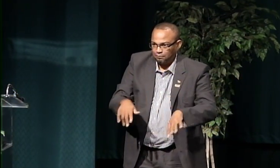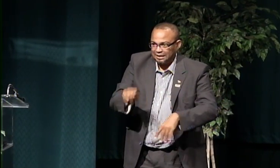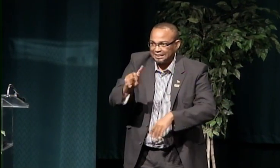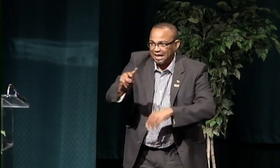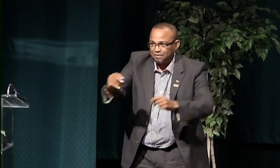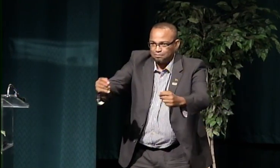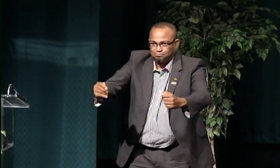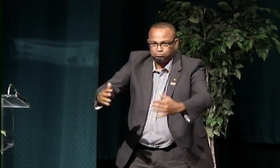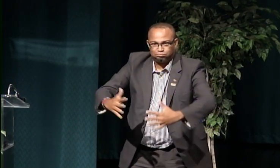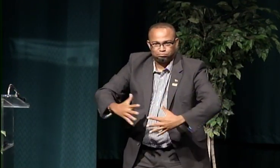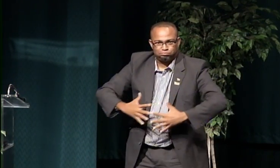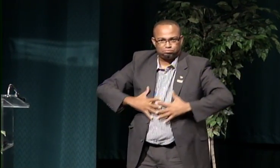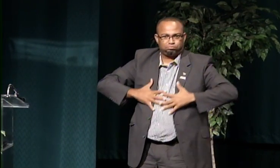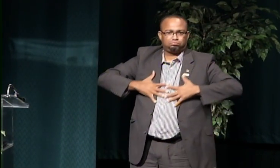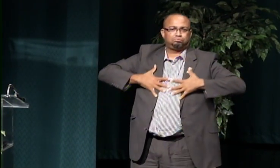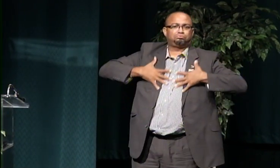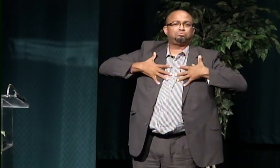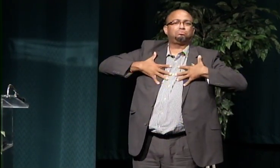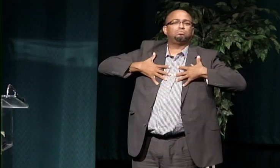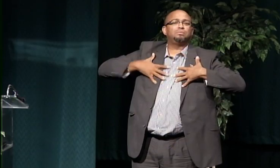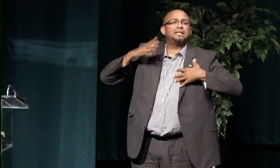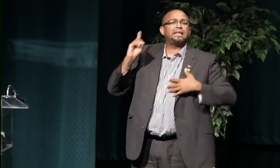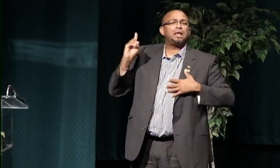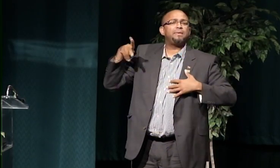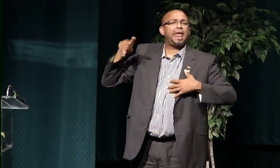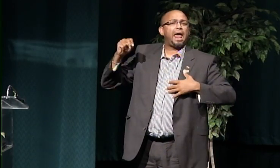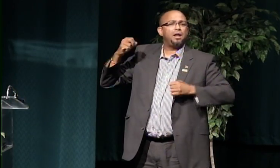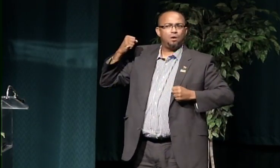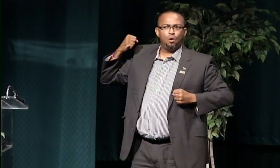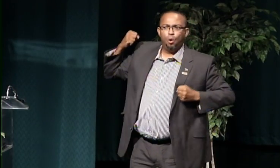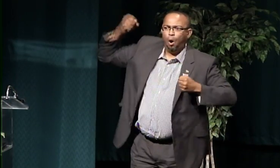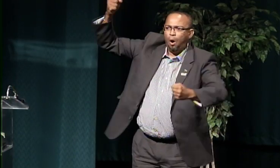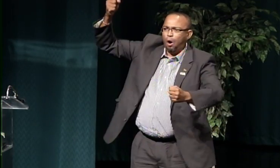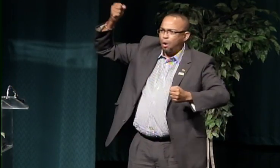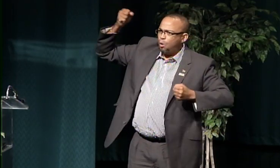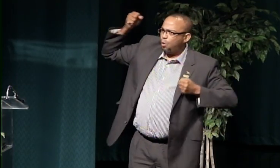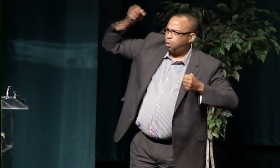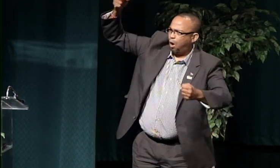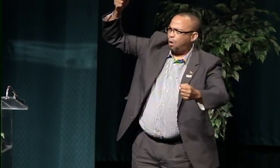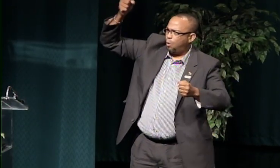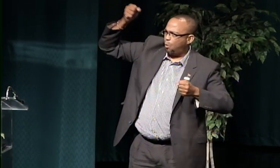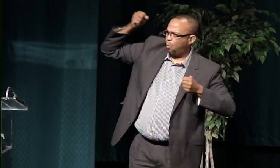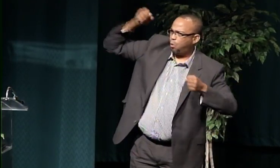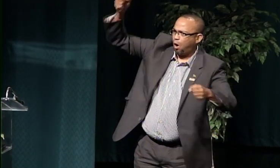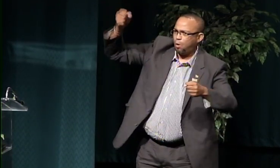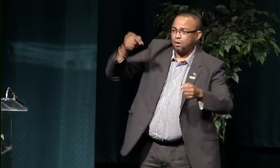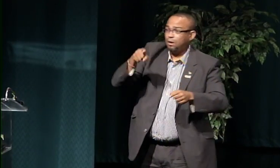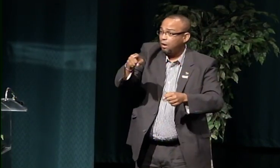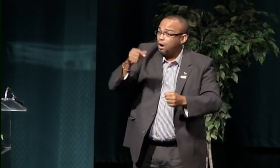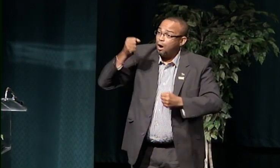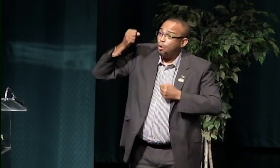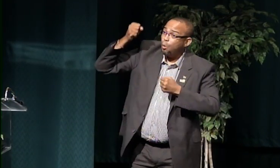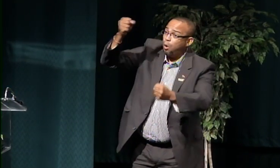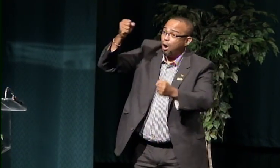on television, an inspiring experience for myself watching this.